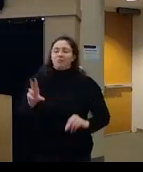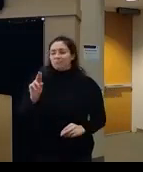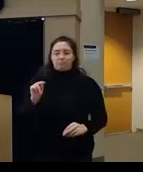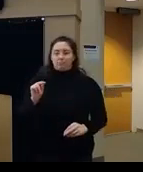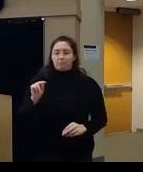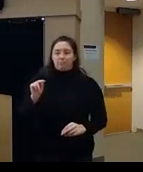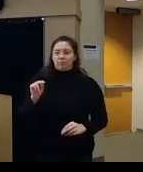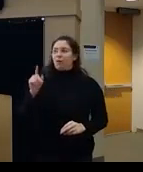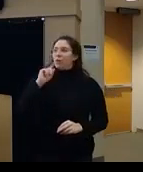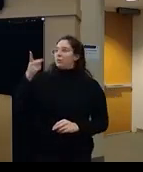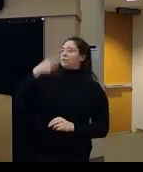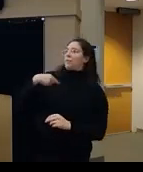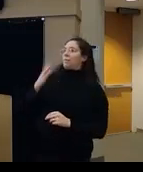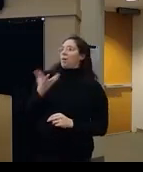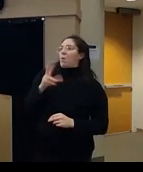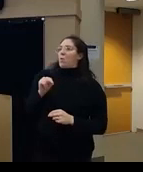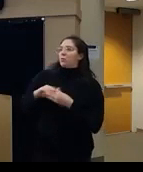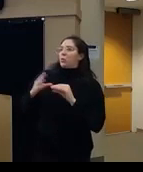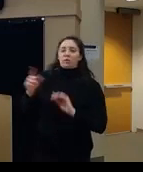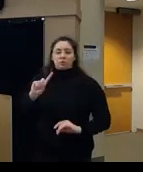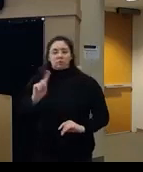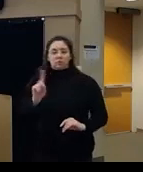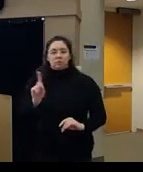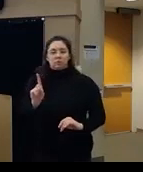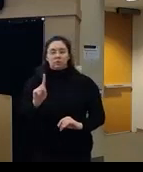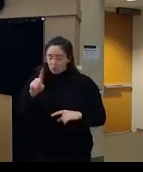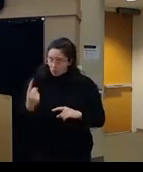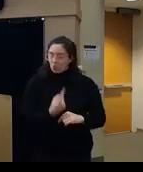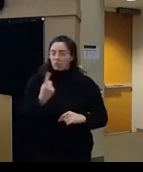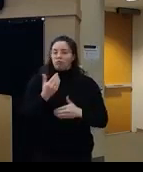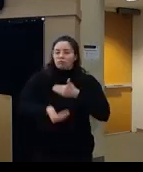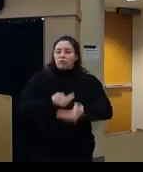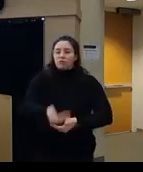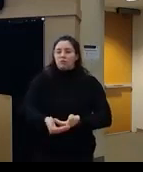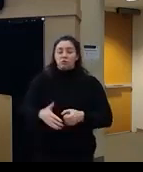have to tell your own story and so it's always a process because you can never completely uh